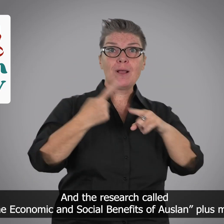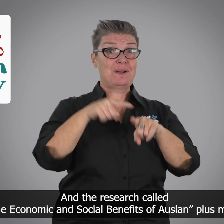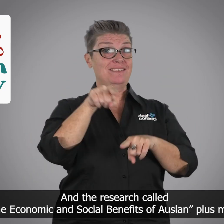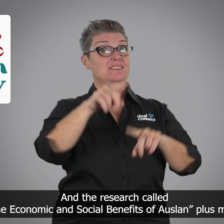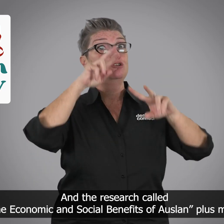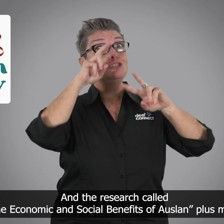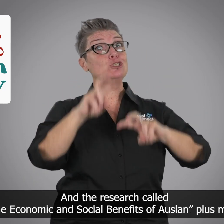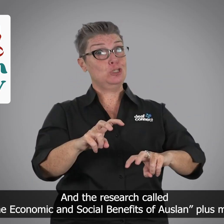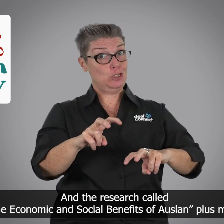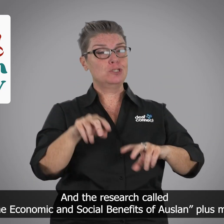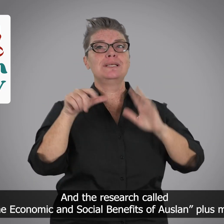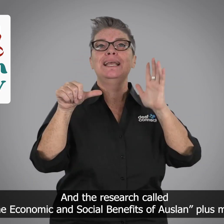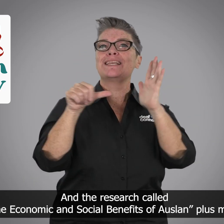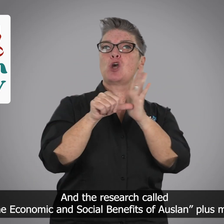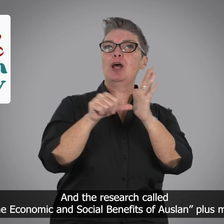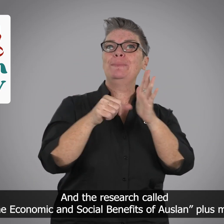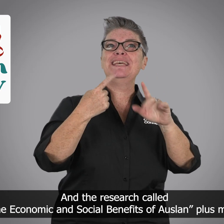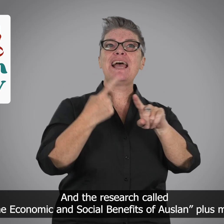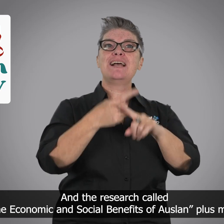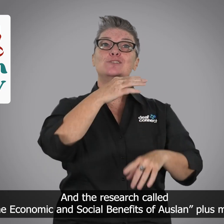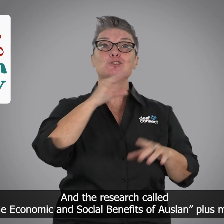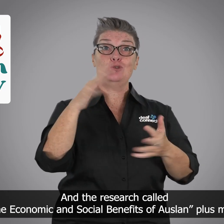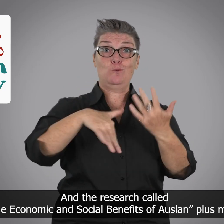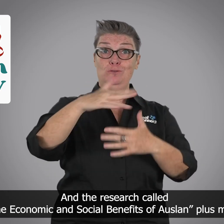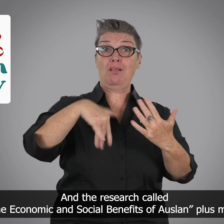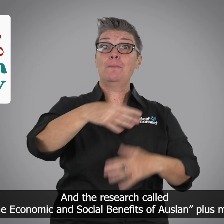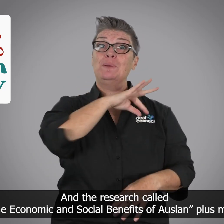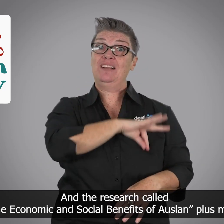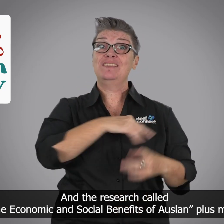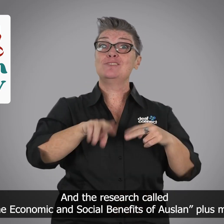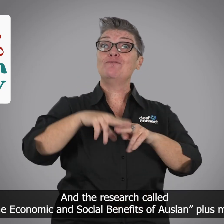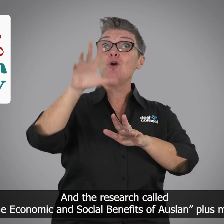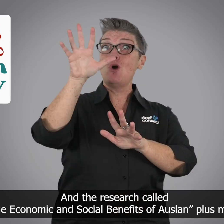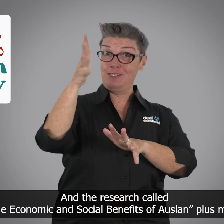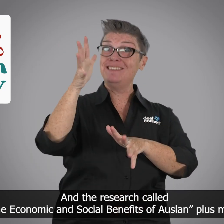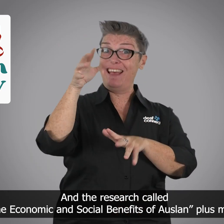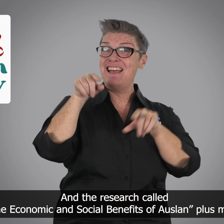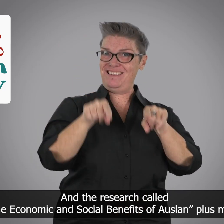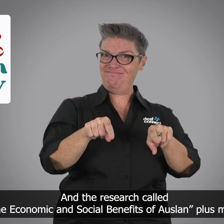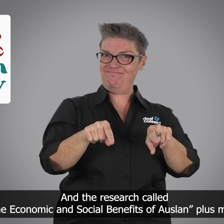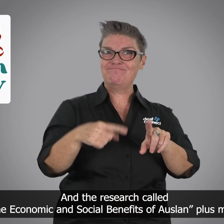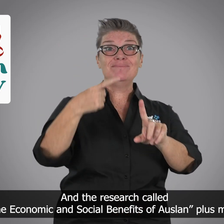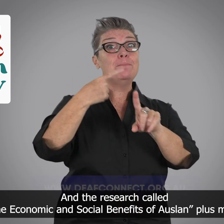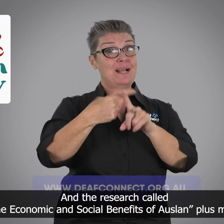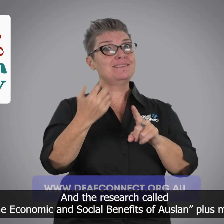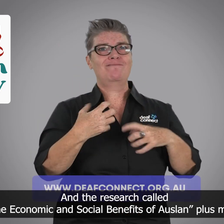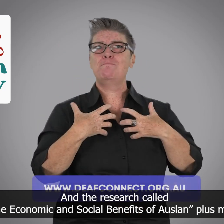And the research called “The Economic and Social Benefits of Auslan” plus more,